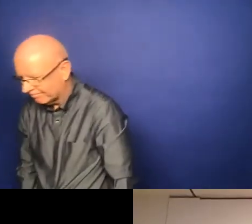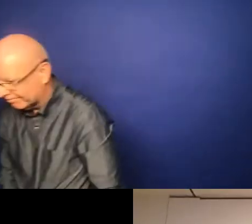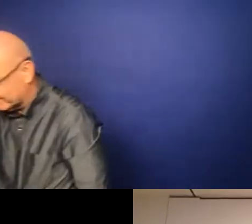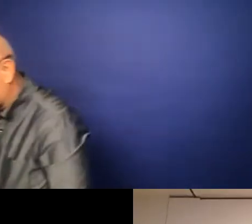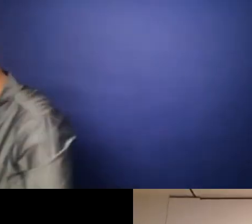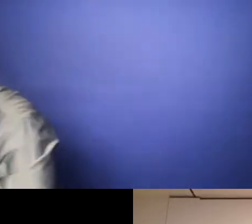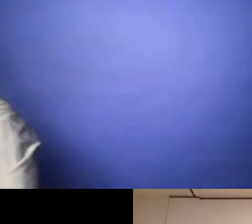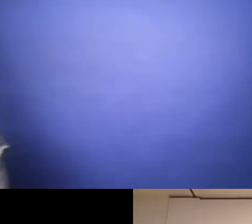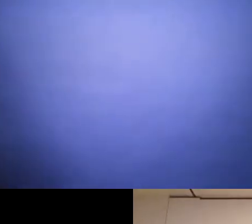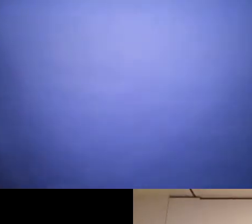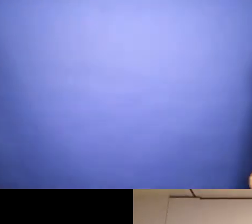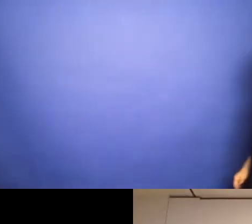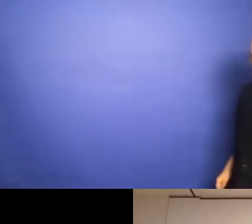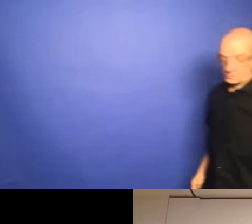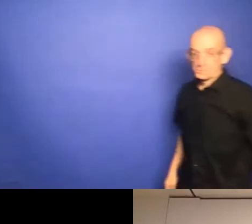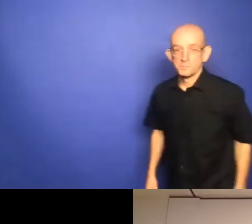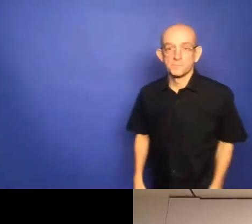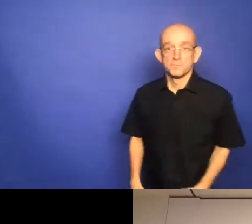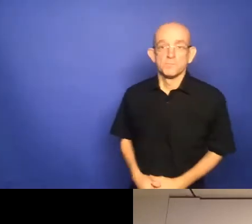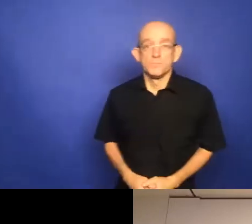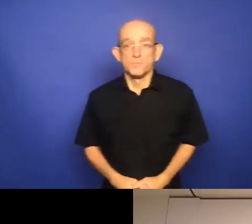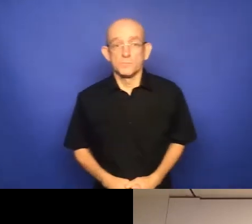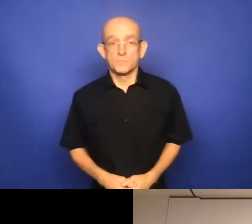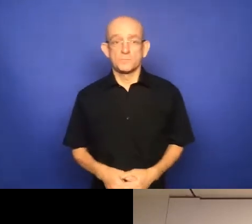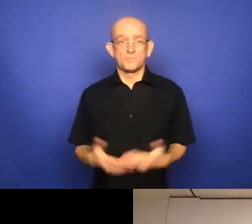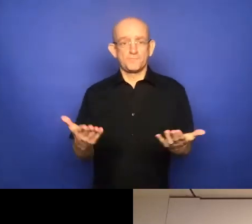. >> CHAIR: Thank you, José.